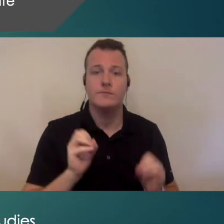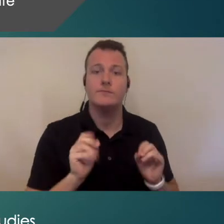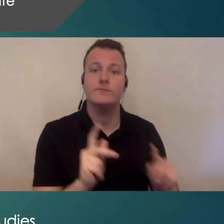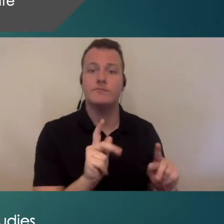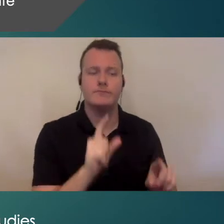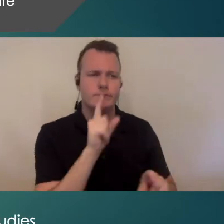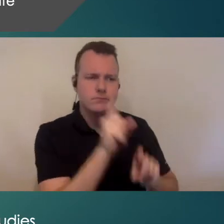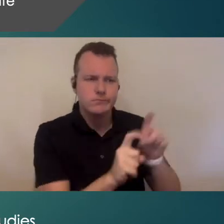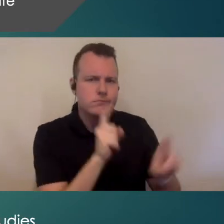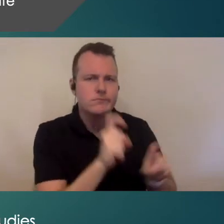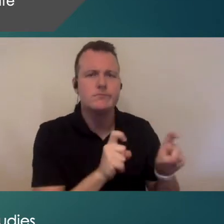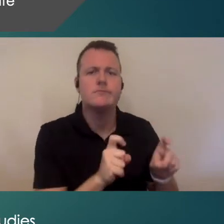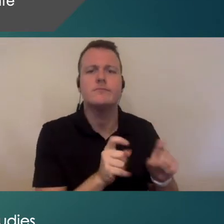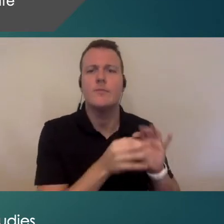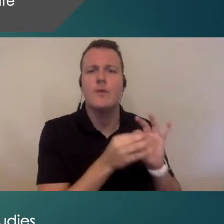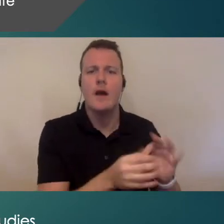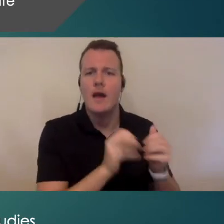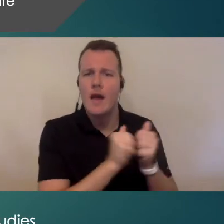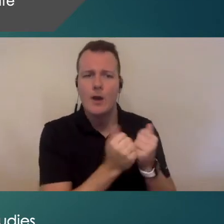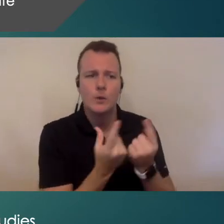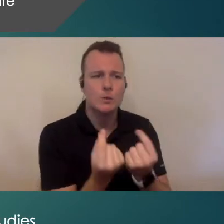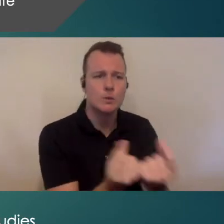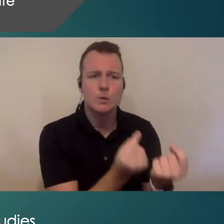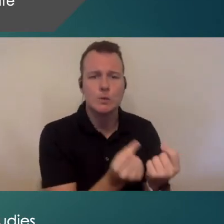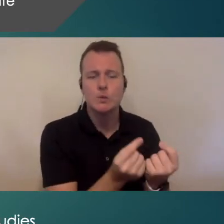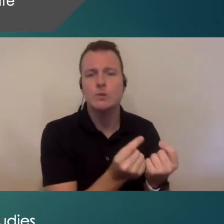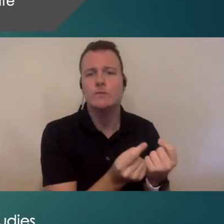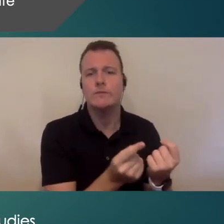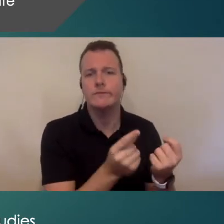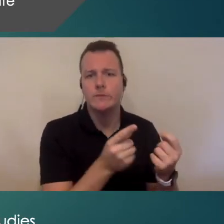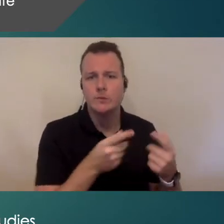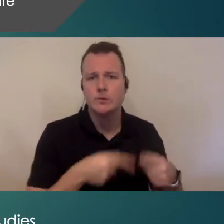opportunity to ask him questions about how he did things in the moment, things